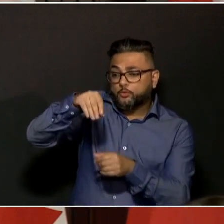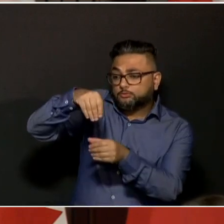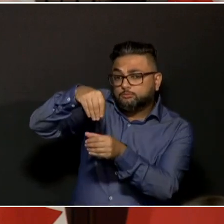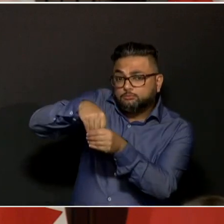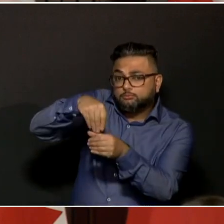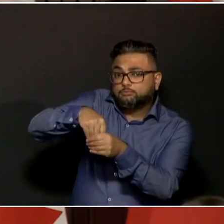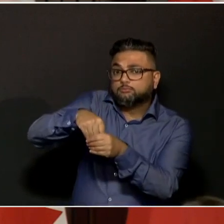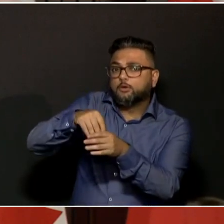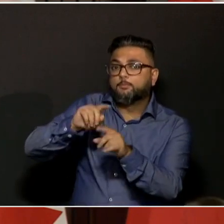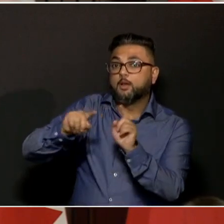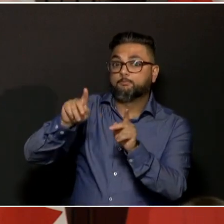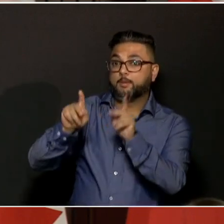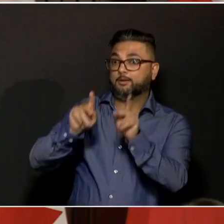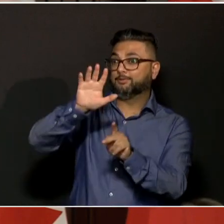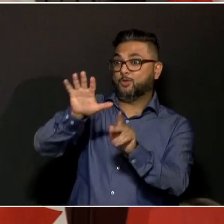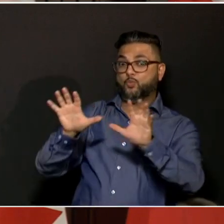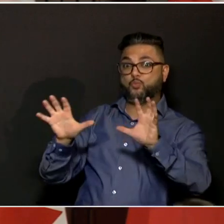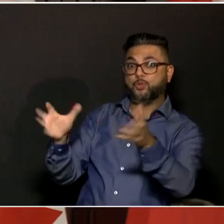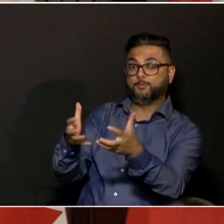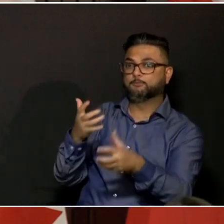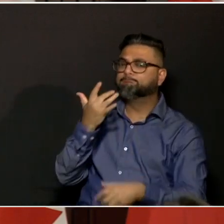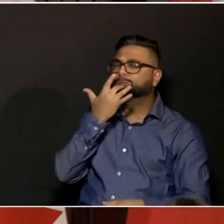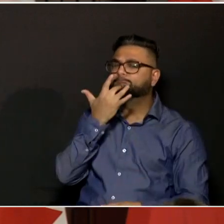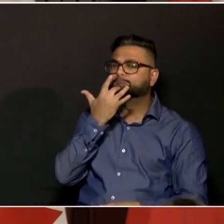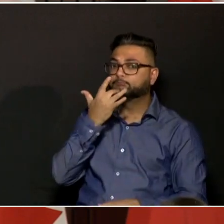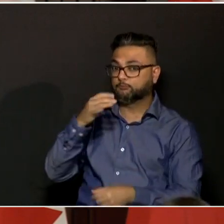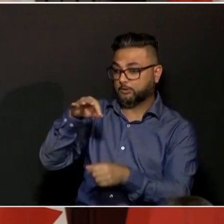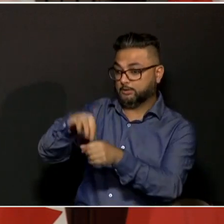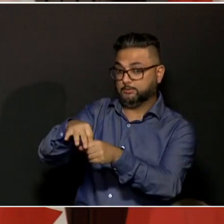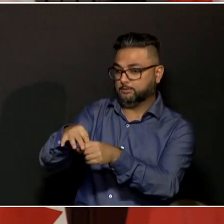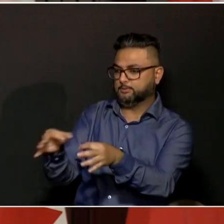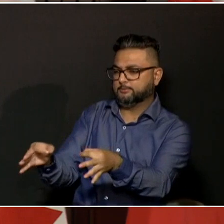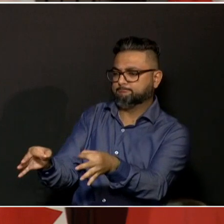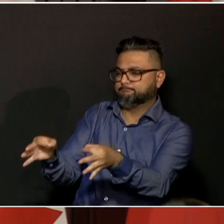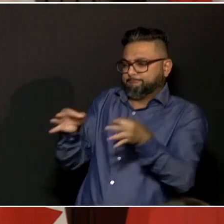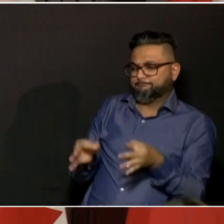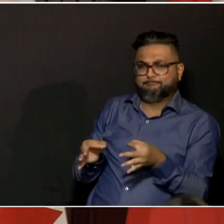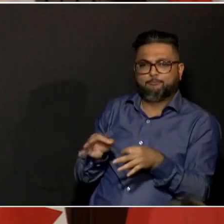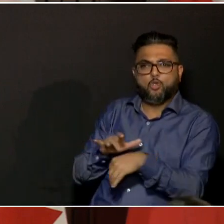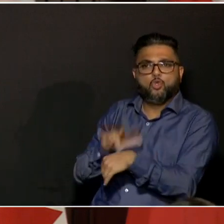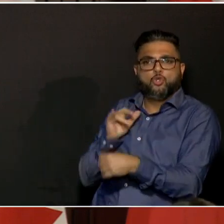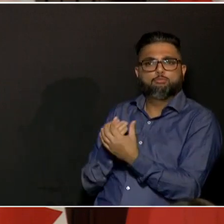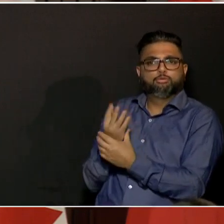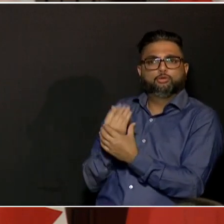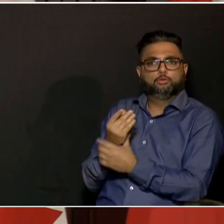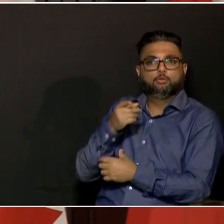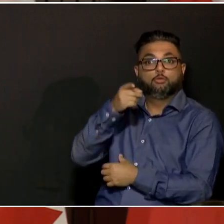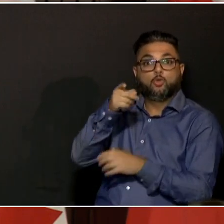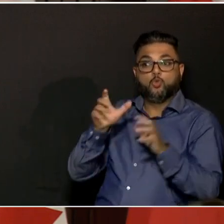some people maybe not in your interest circle or your party who would like you to have an earlier